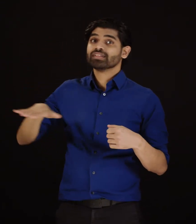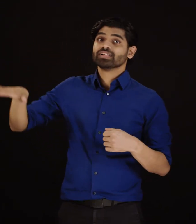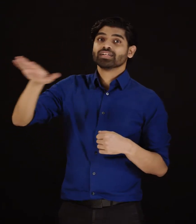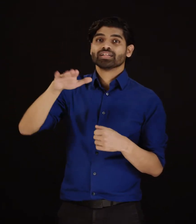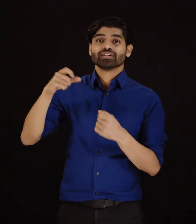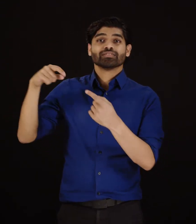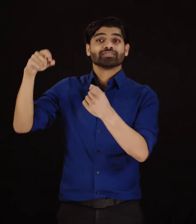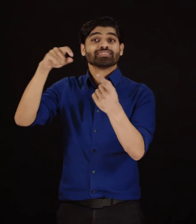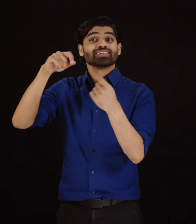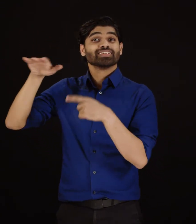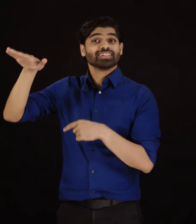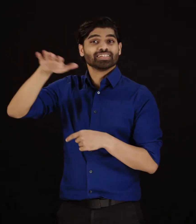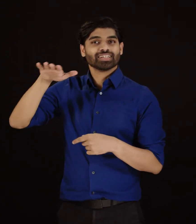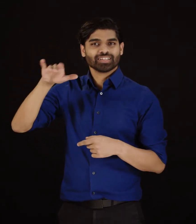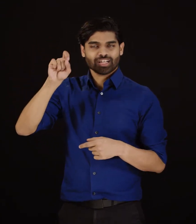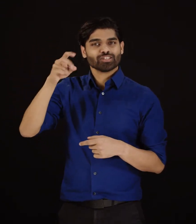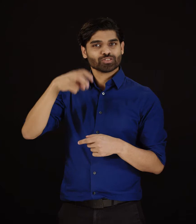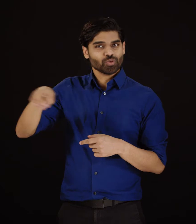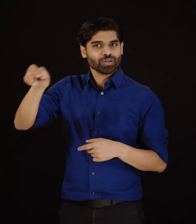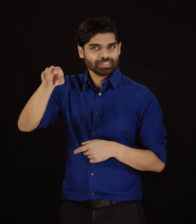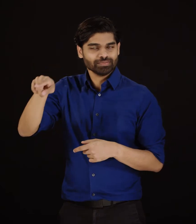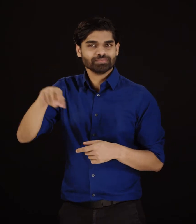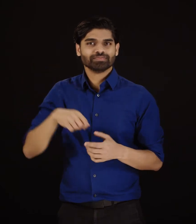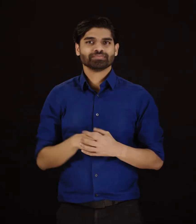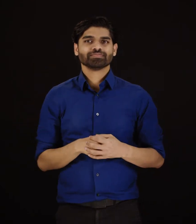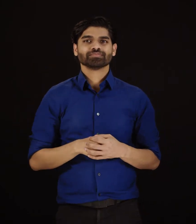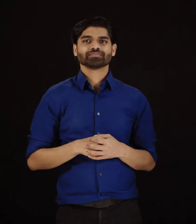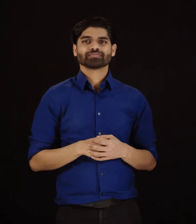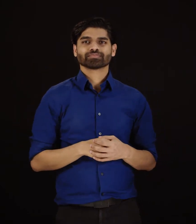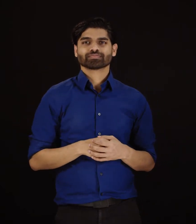coverage you may be able to access via roaming.